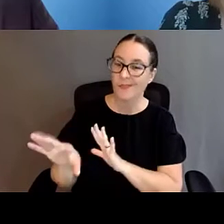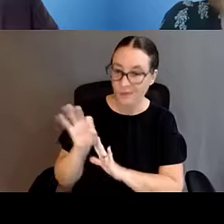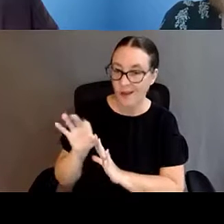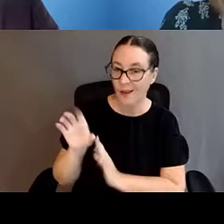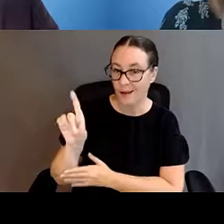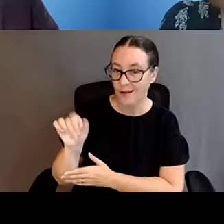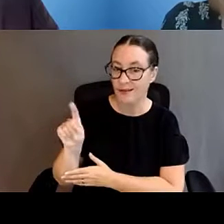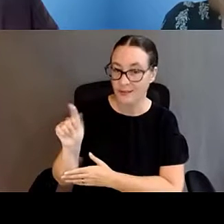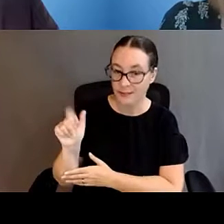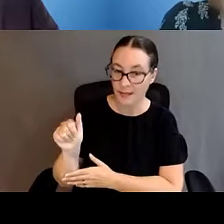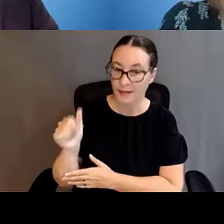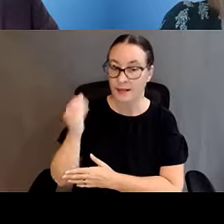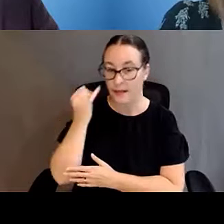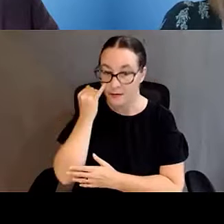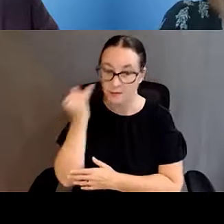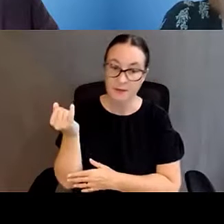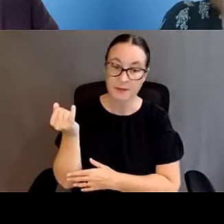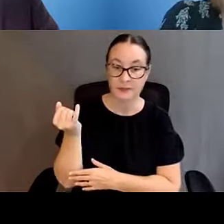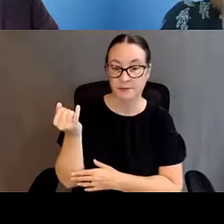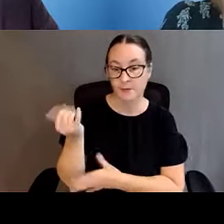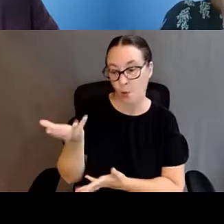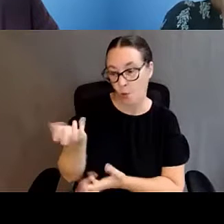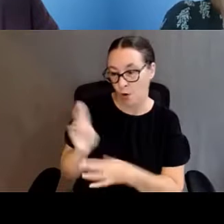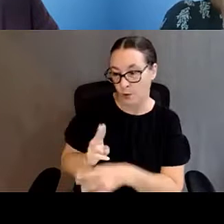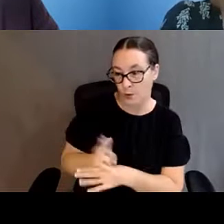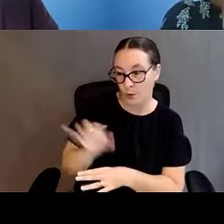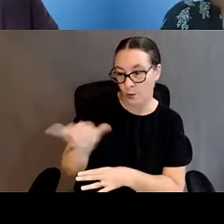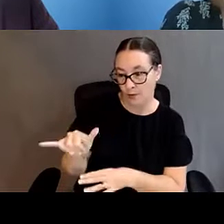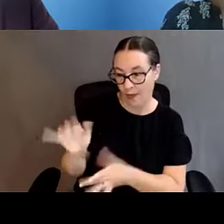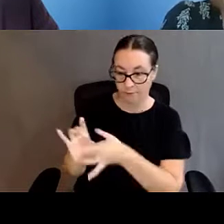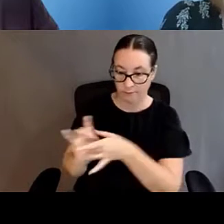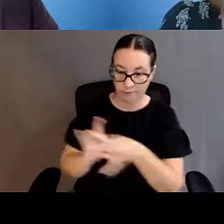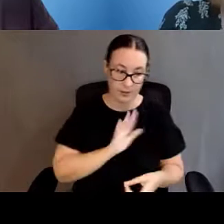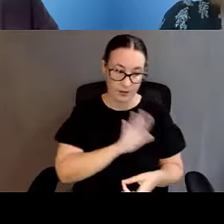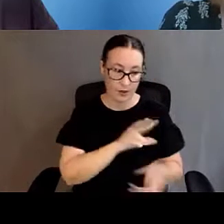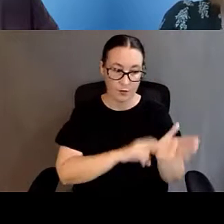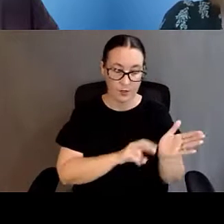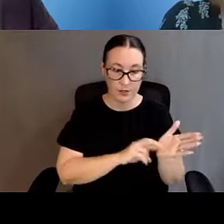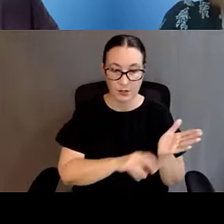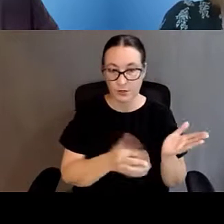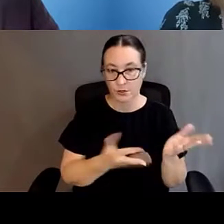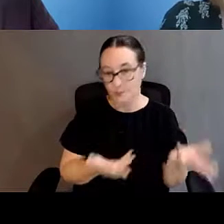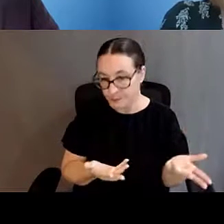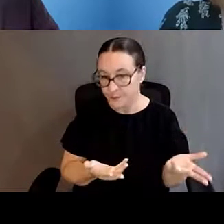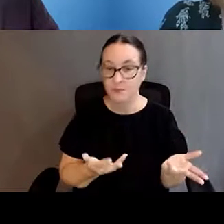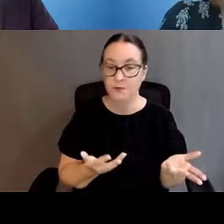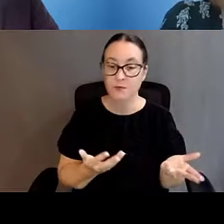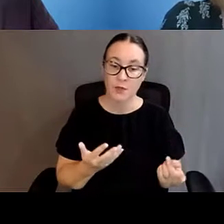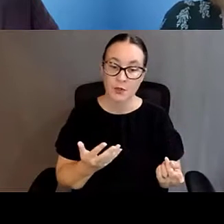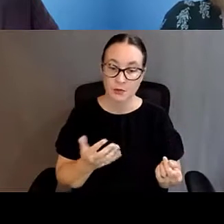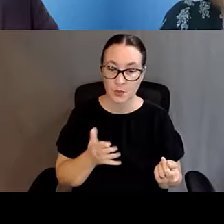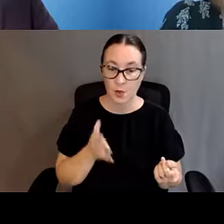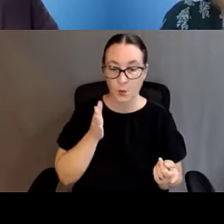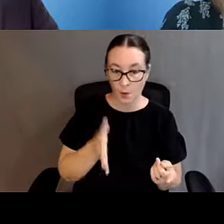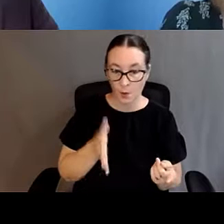in case they want to use that in their research, for example, and so we're going to be looking at the plans we receive